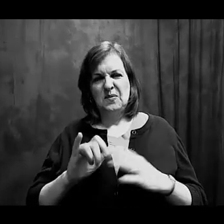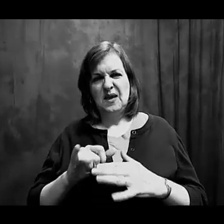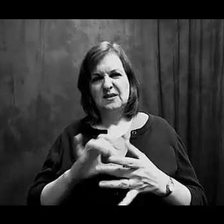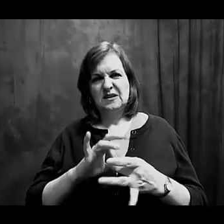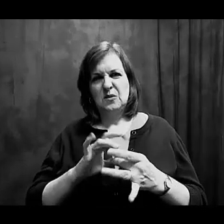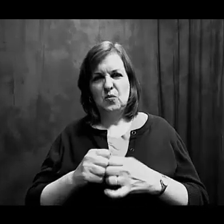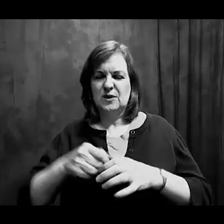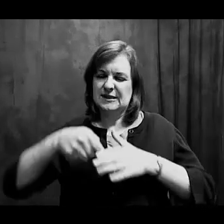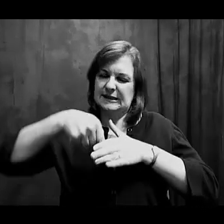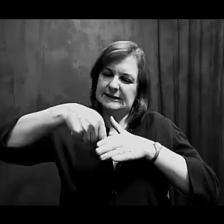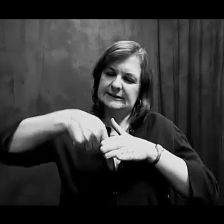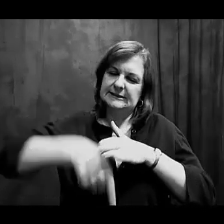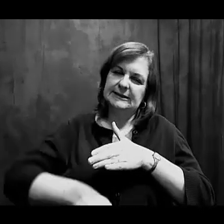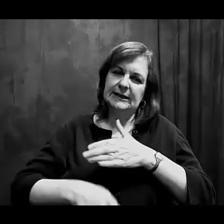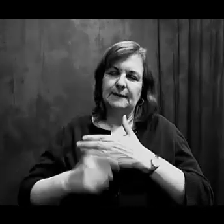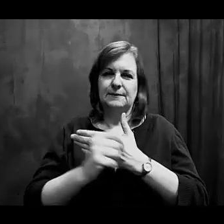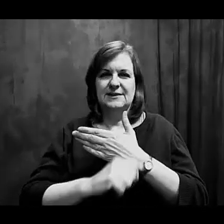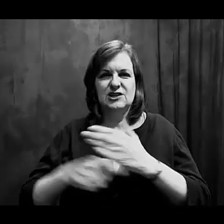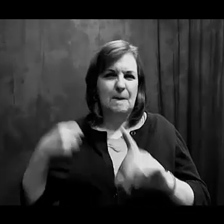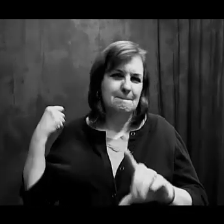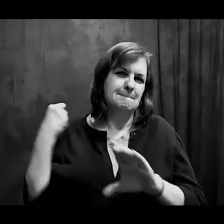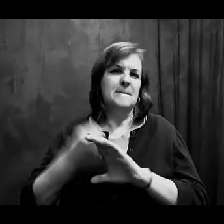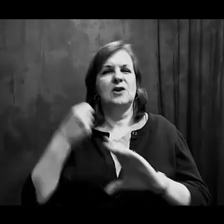deep tissue punches sorts of things